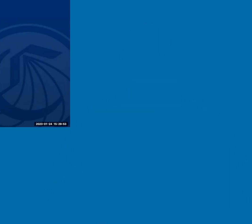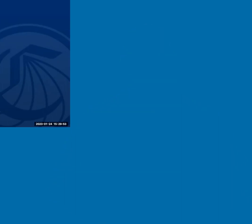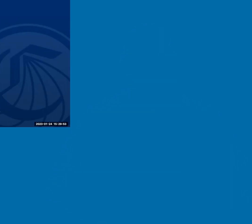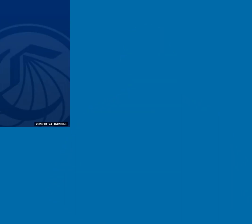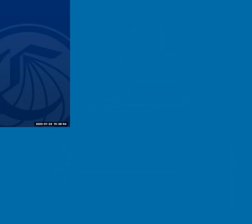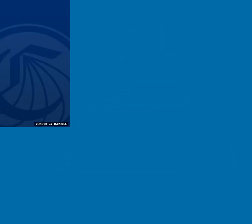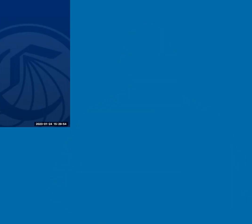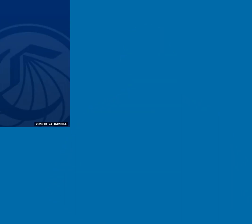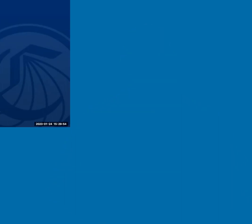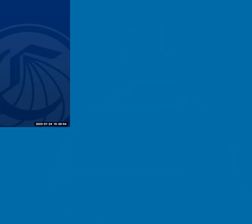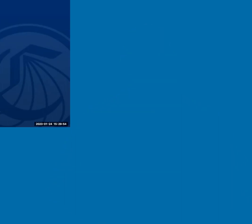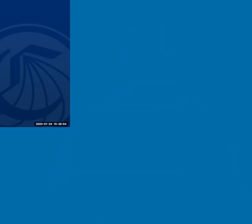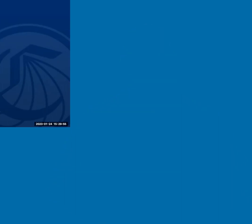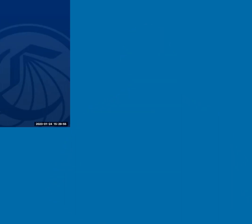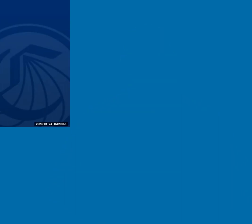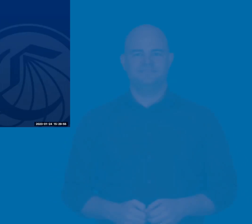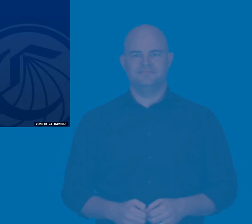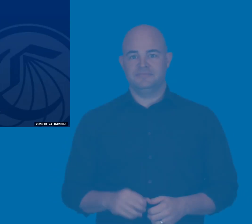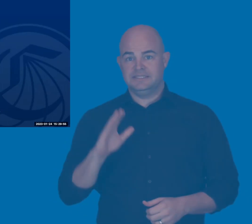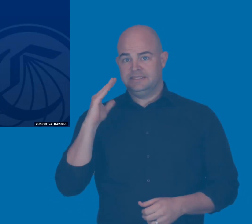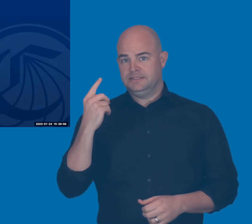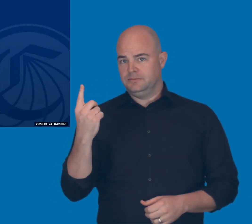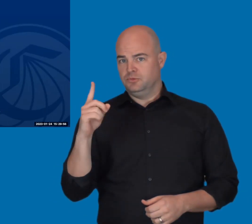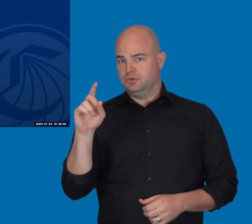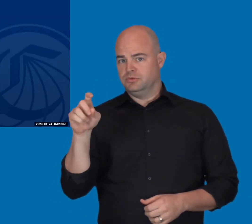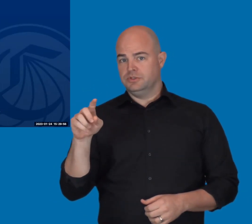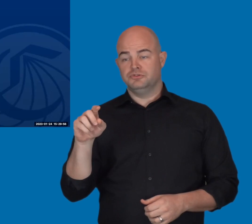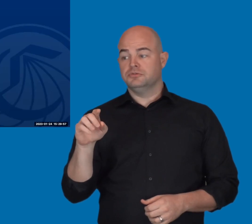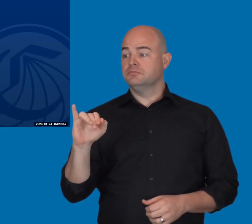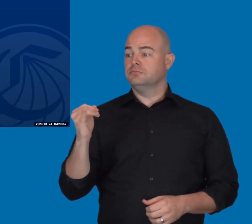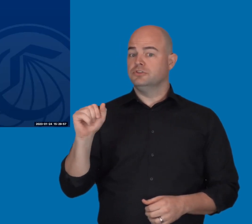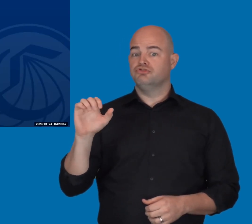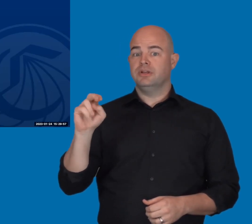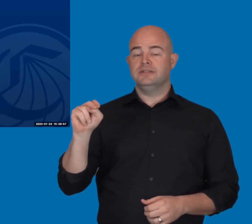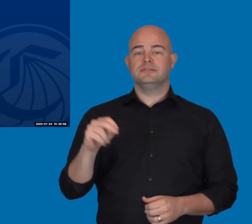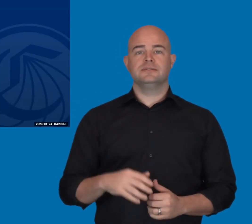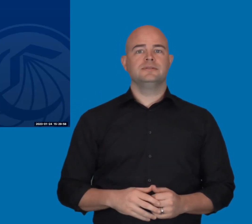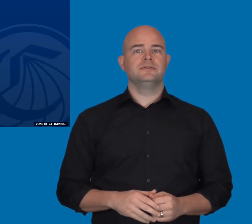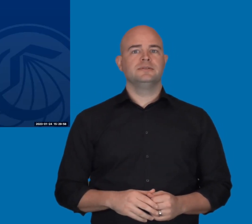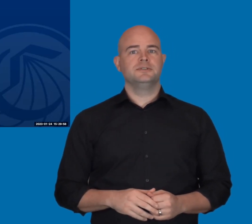Thank you, Jeff and Mira Costa team. I think you're presentation was fantastic